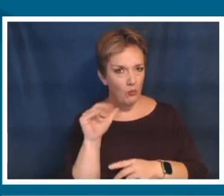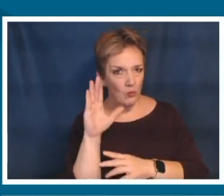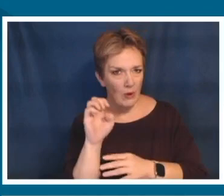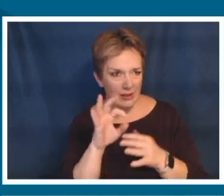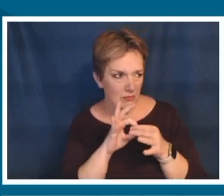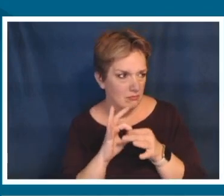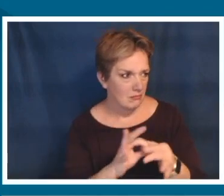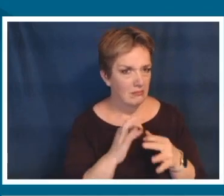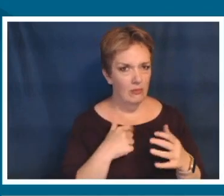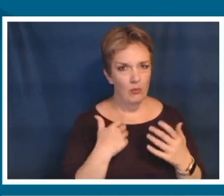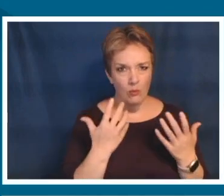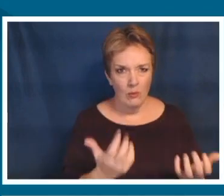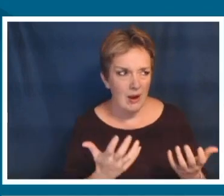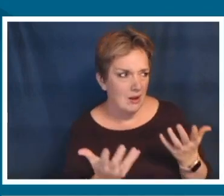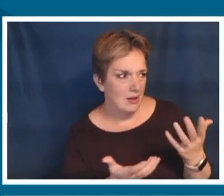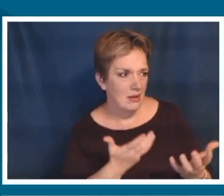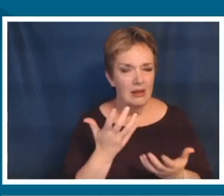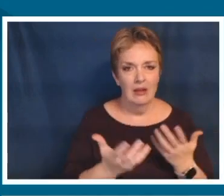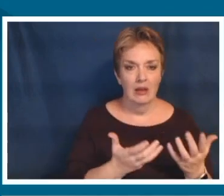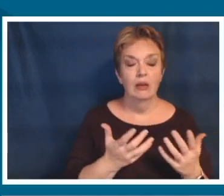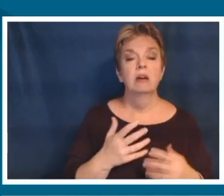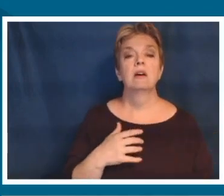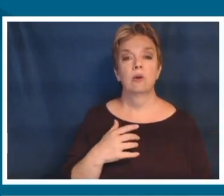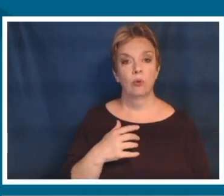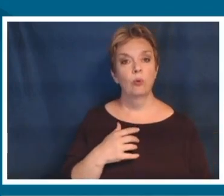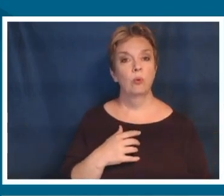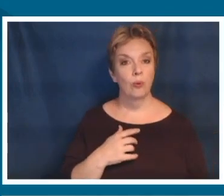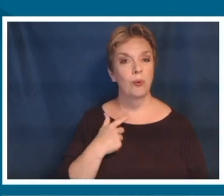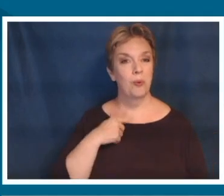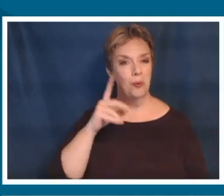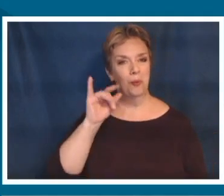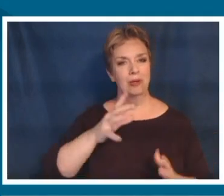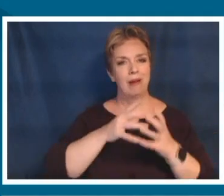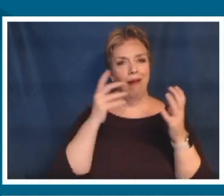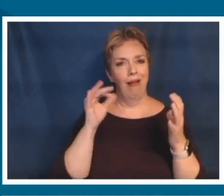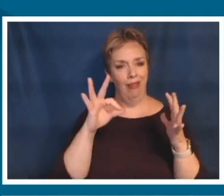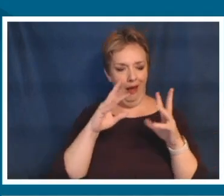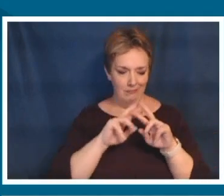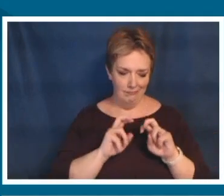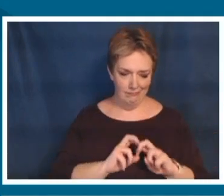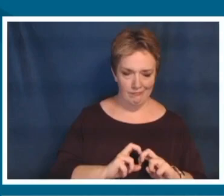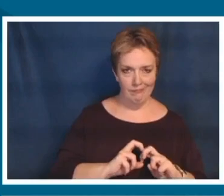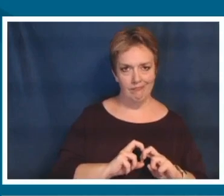um we did a lot of evaluation around